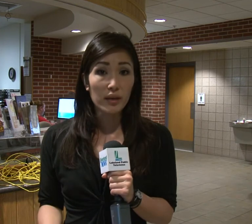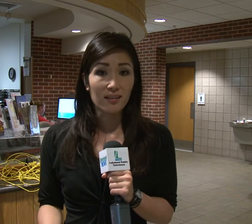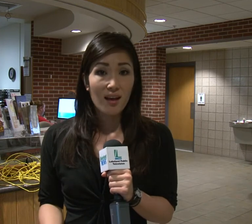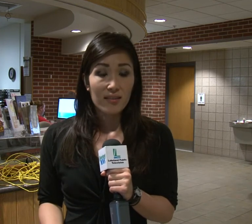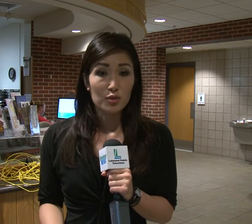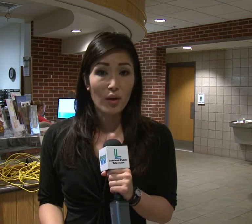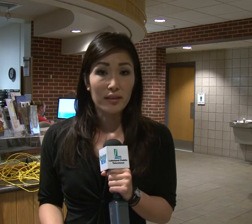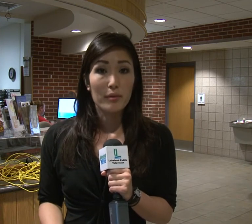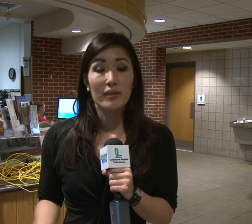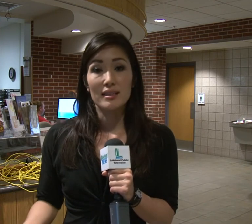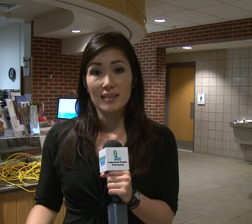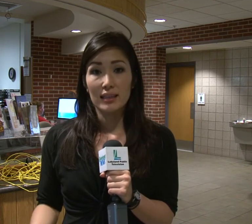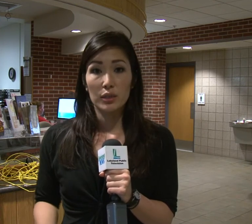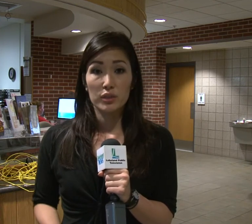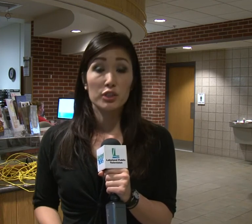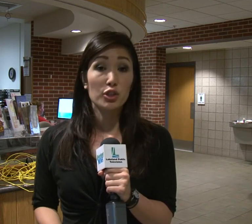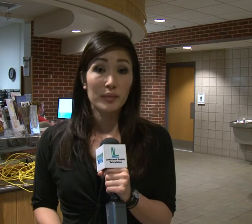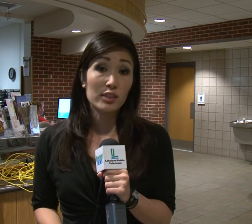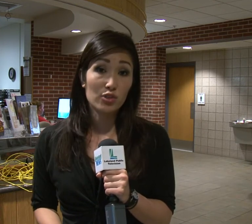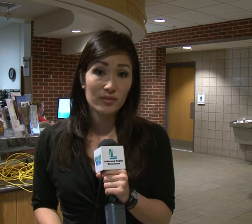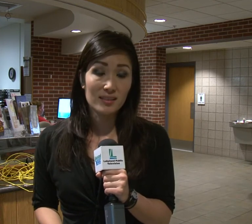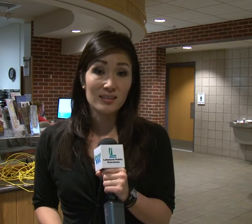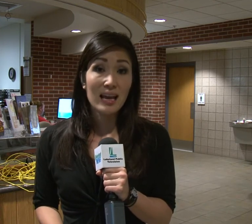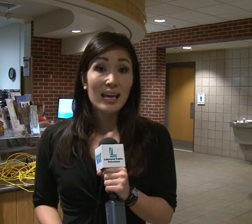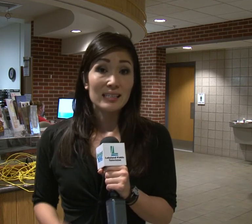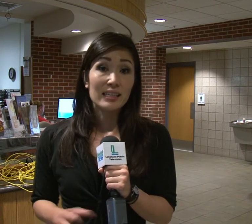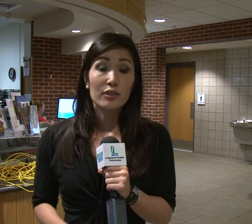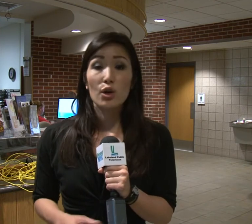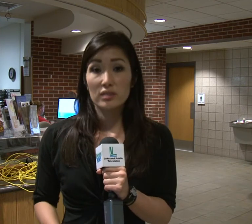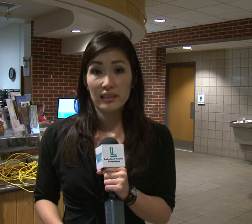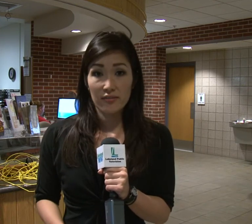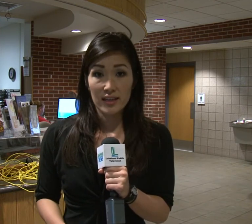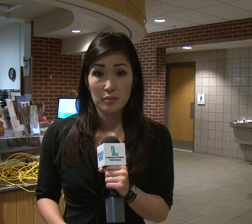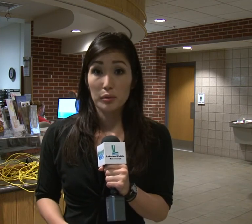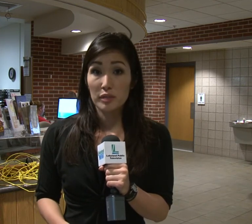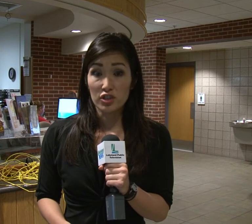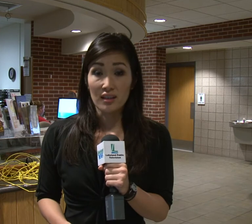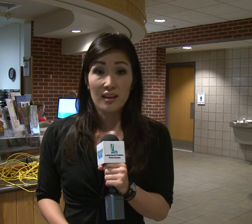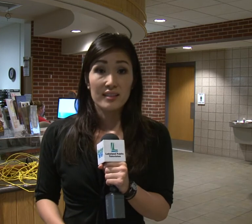That is why the American Sign Language Interpreting Services (ASLIS) is here hosting the event in Bemidji.